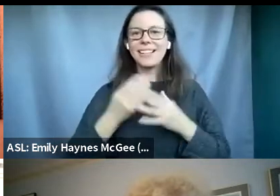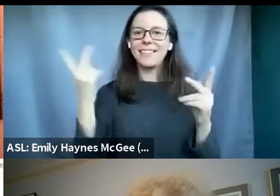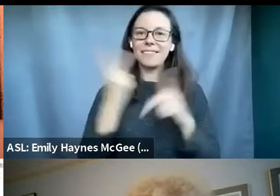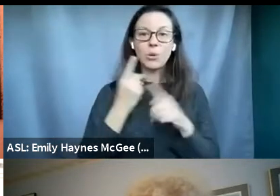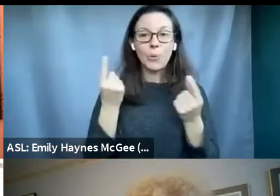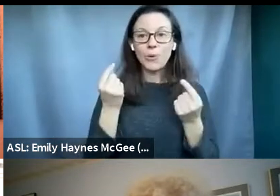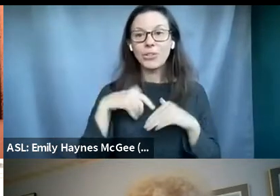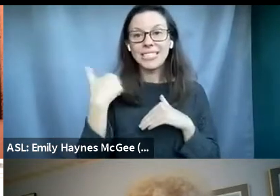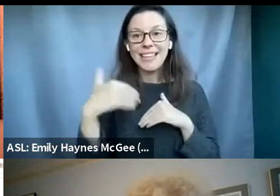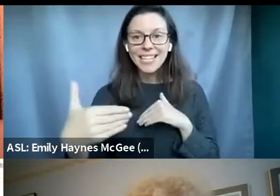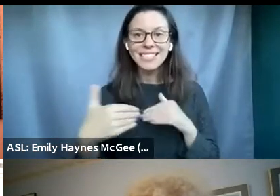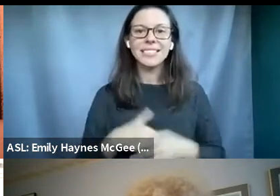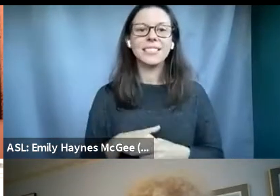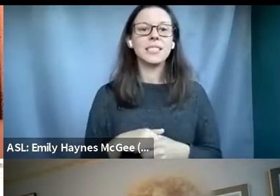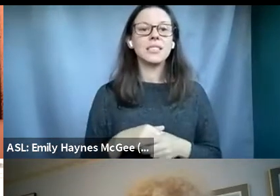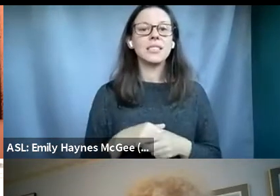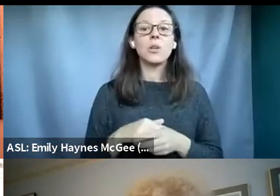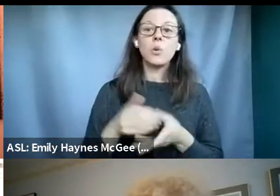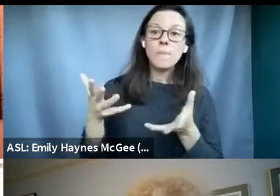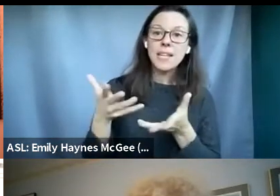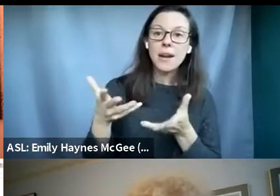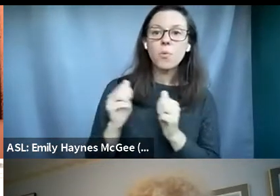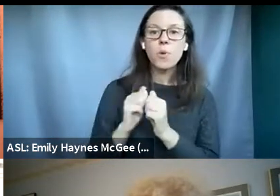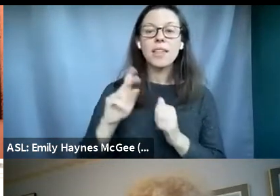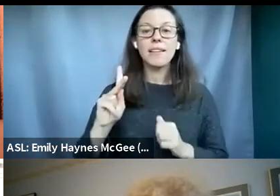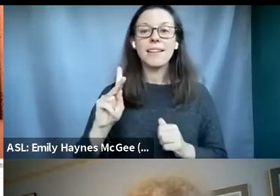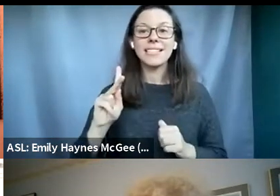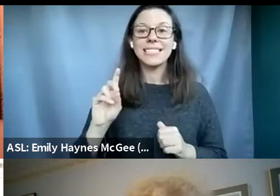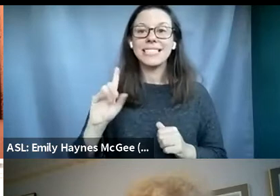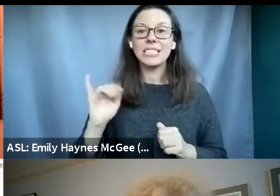We also met up with Kadija who at the time was the project manager for the Fund to really